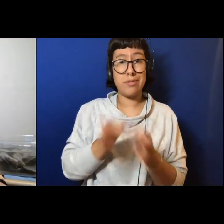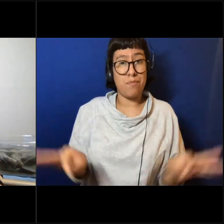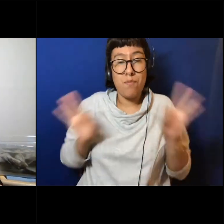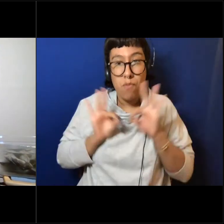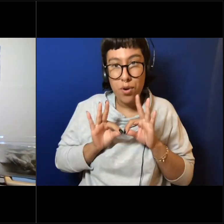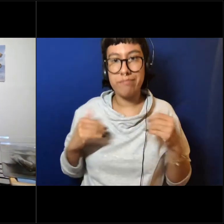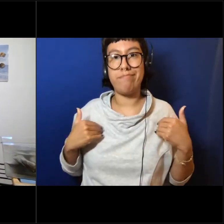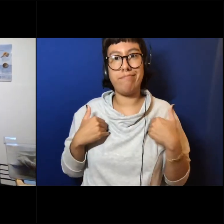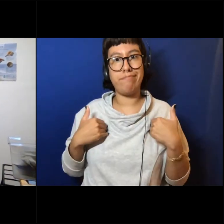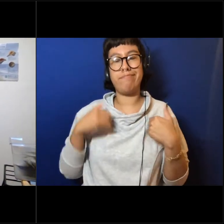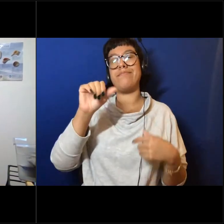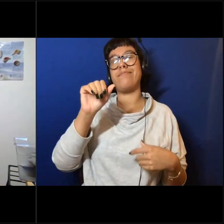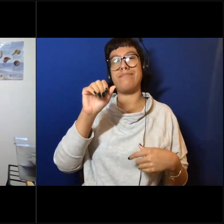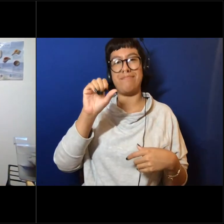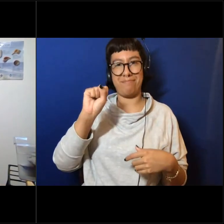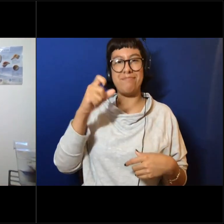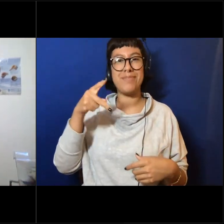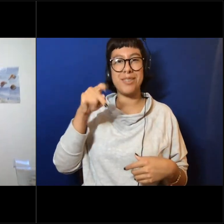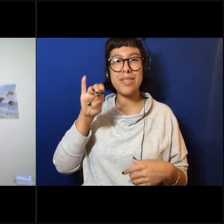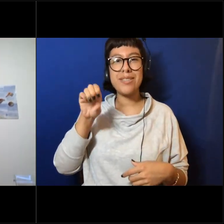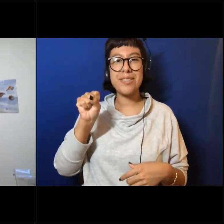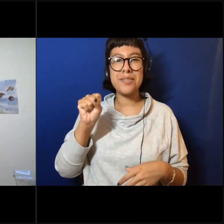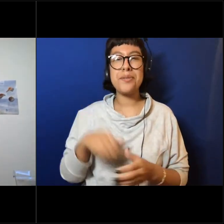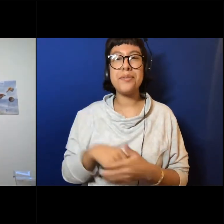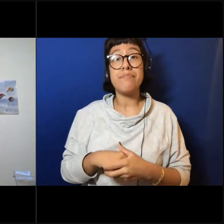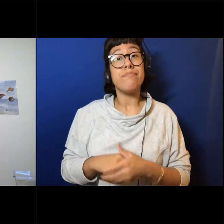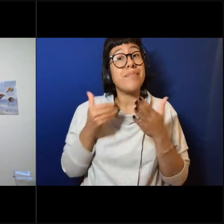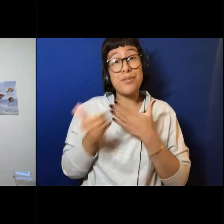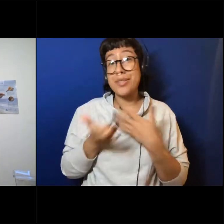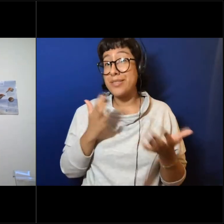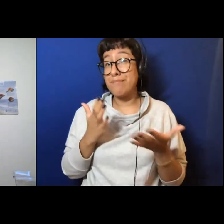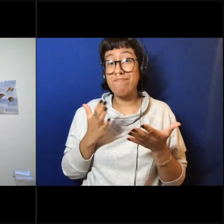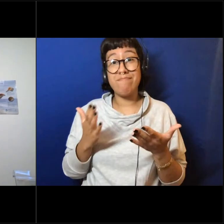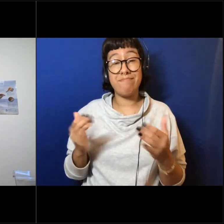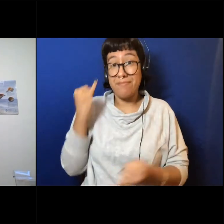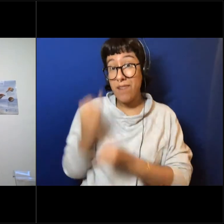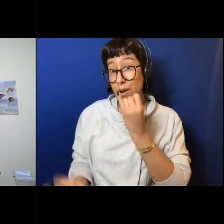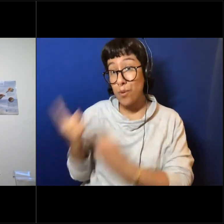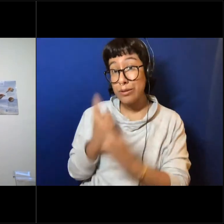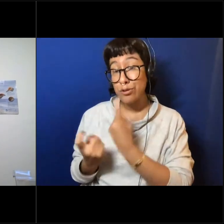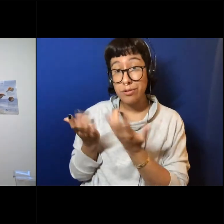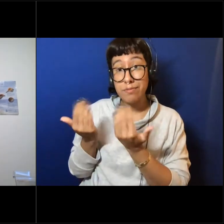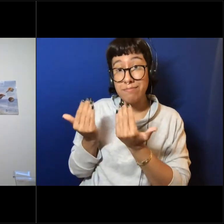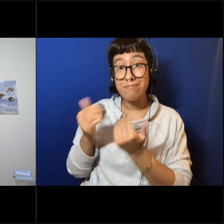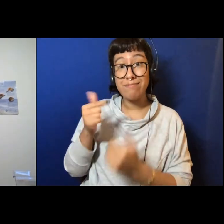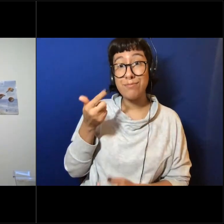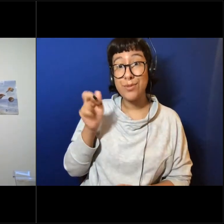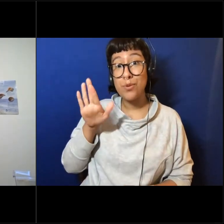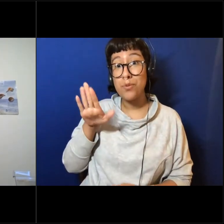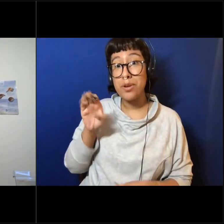and animal in our environment. I'm happy to take any final questions. Grace, do we have any?